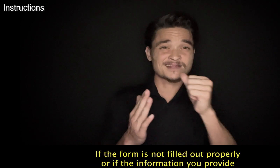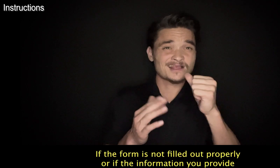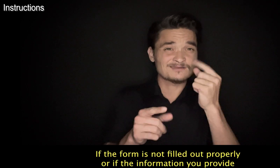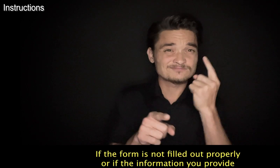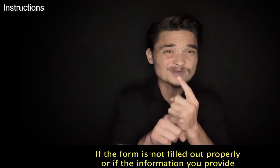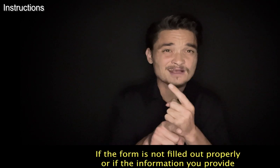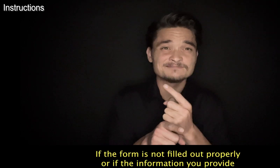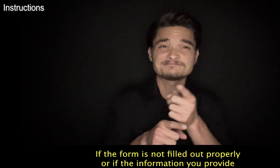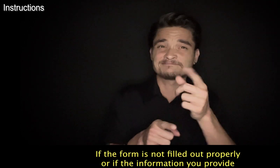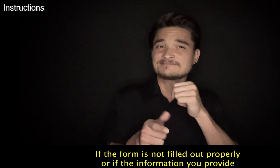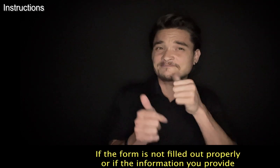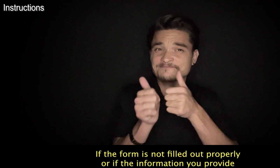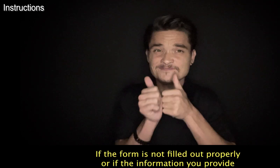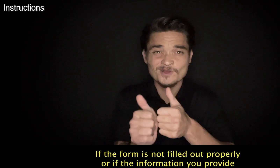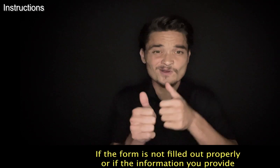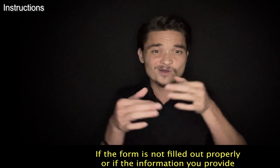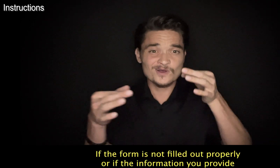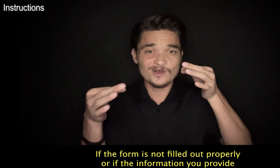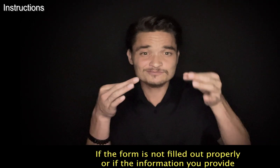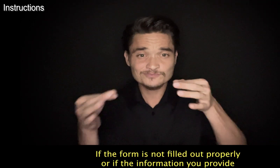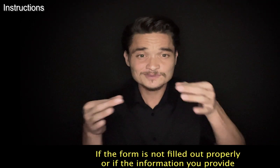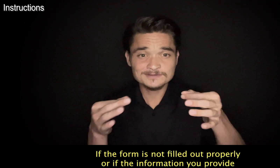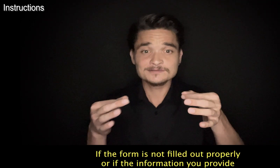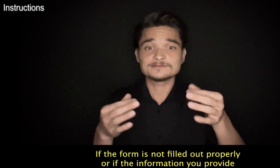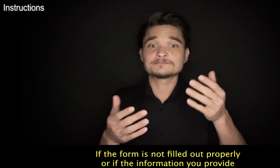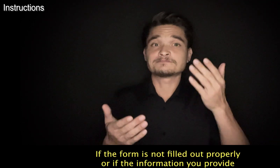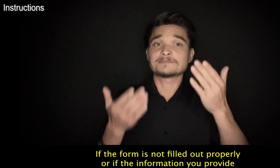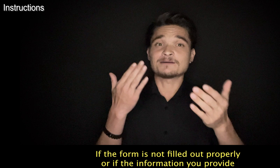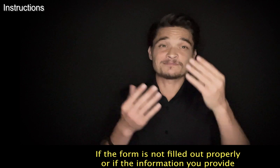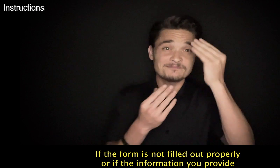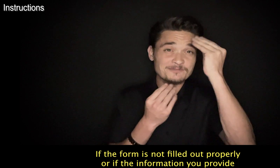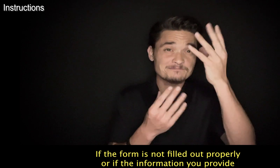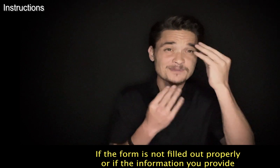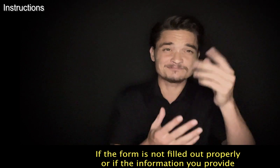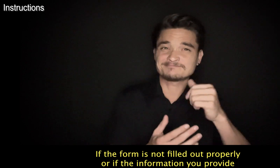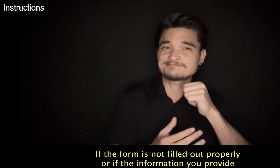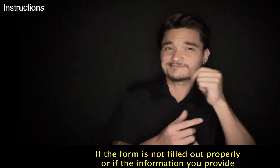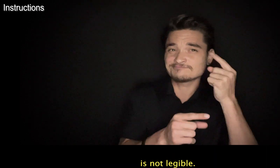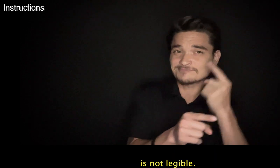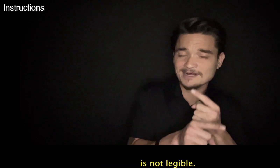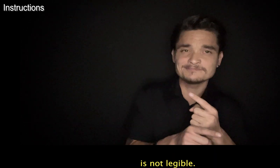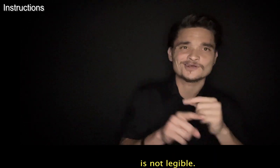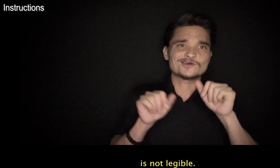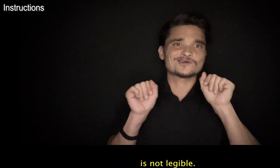If the form is not filled out properly or if the information you provide is not legible.